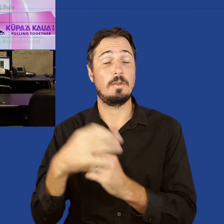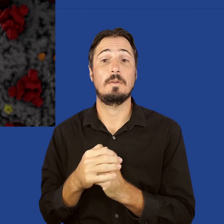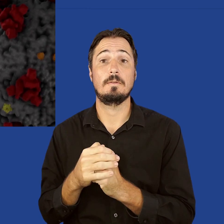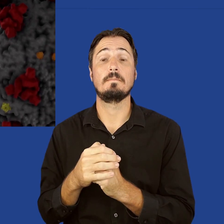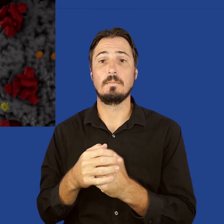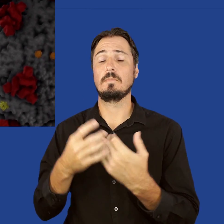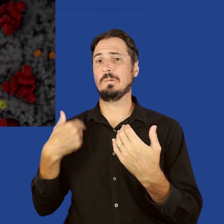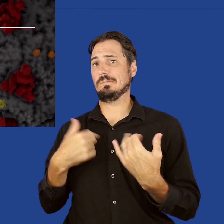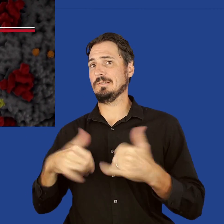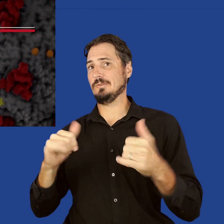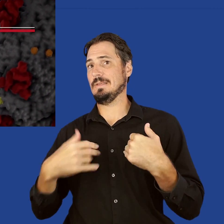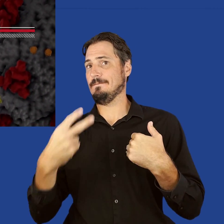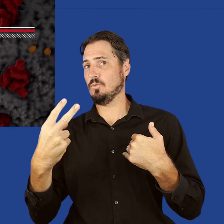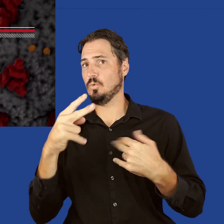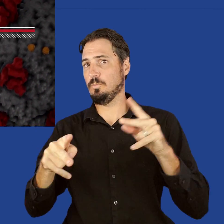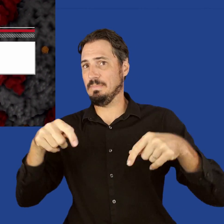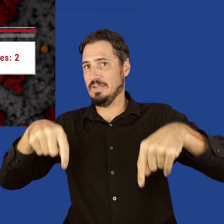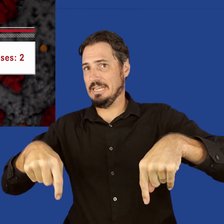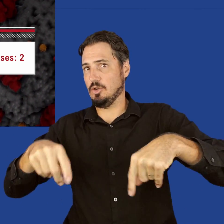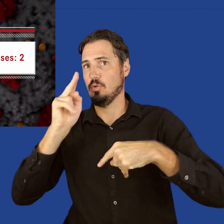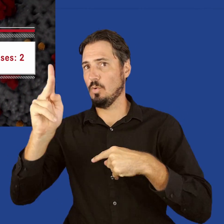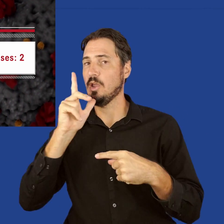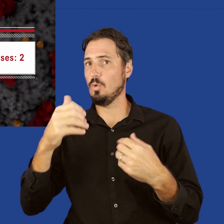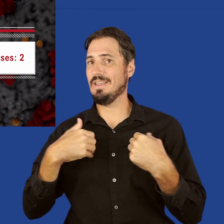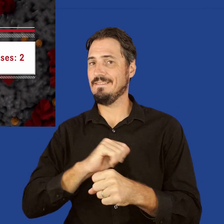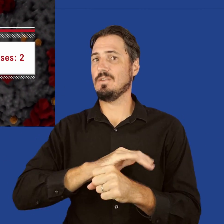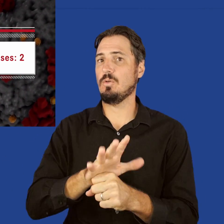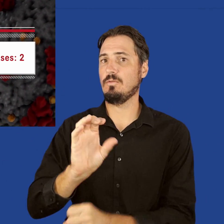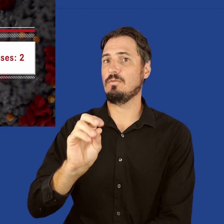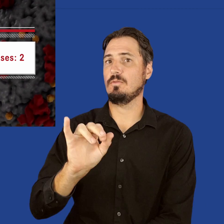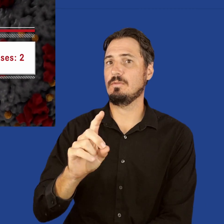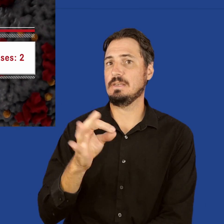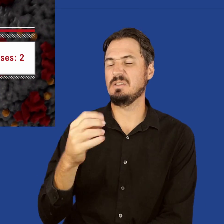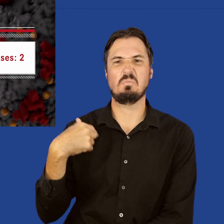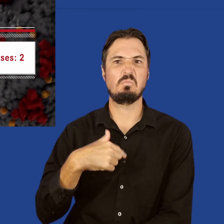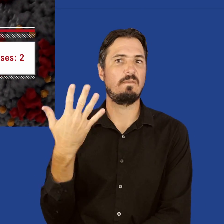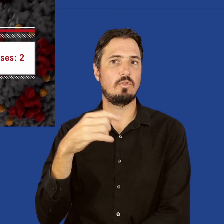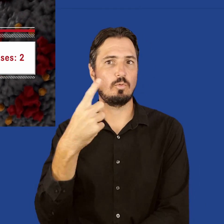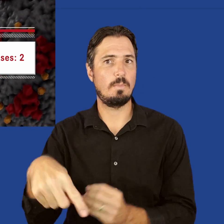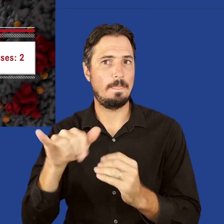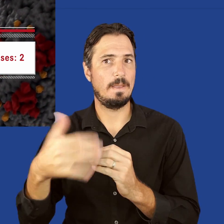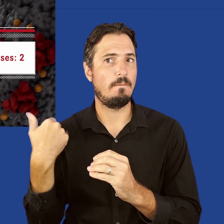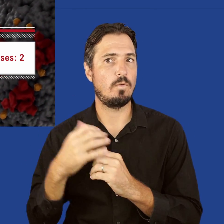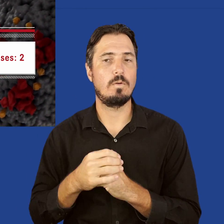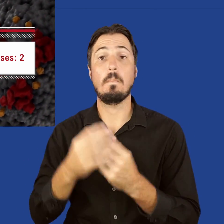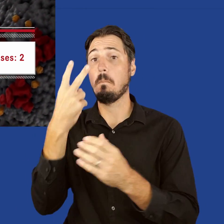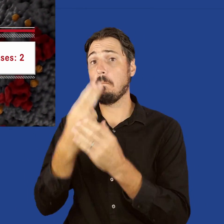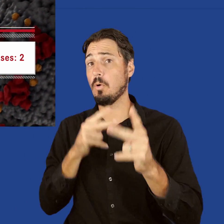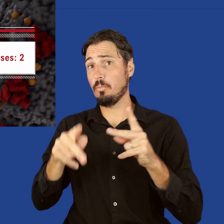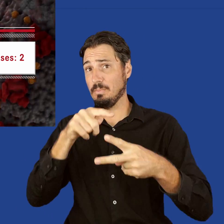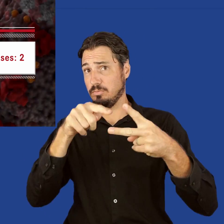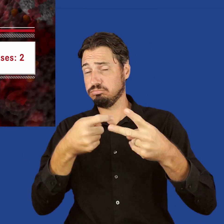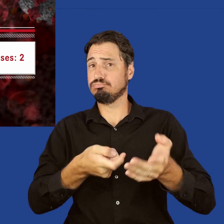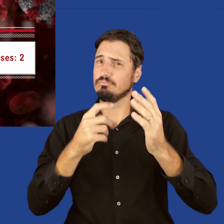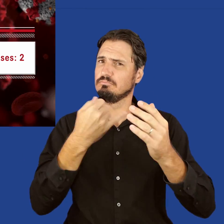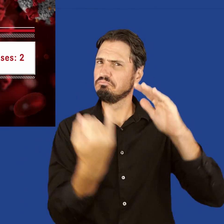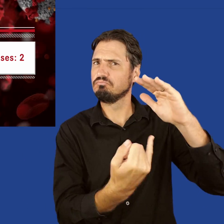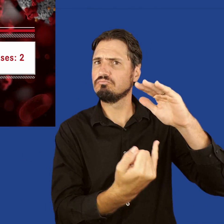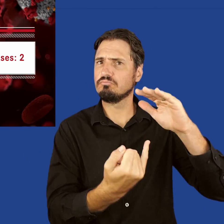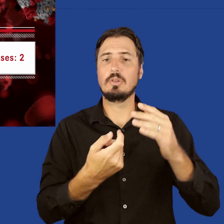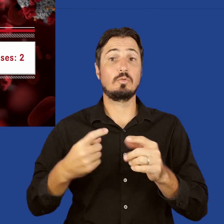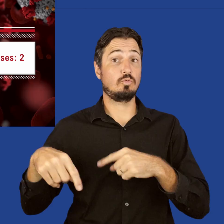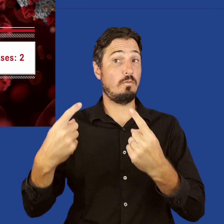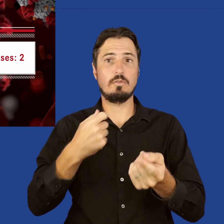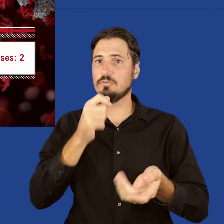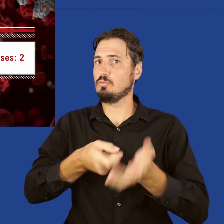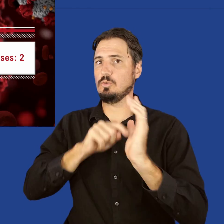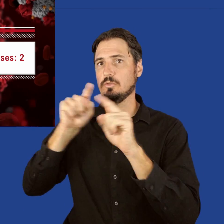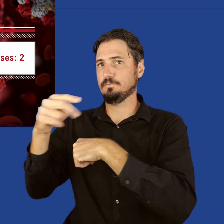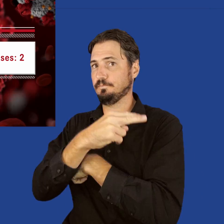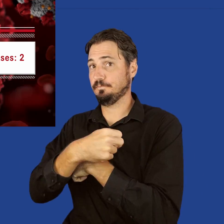We continue to have two active cases on Kaua‘i, which were previously reported. Both cases remain in isolation and have not required hospitalization. An additional three contacts of those